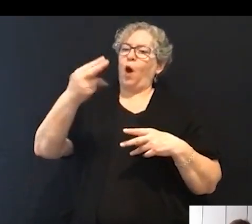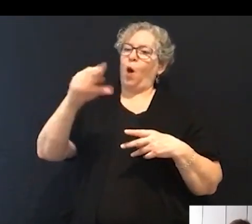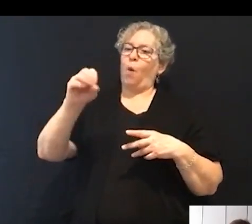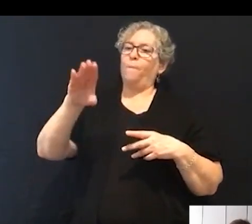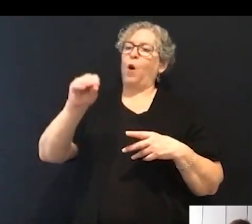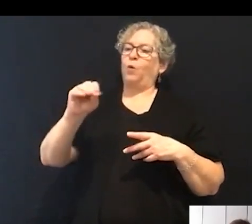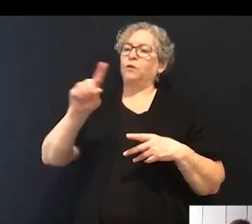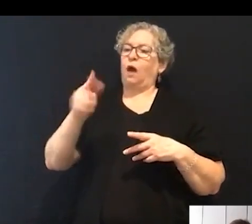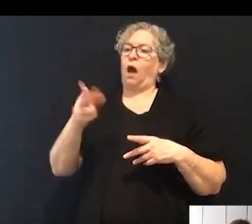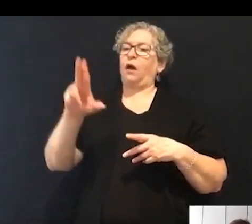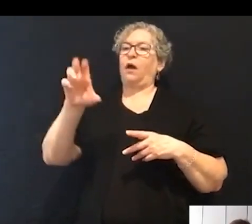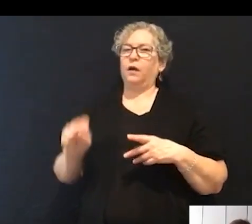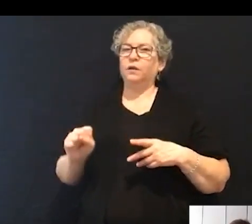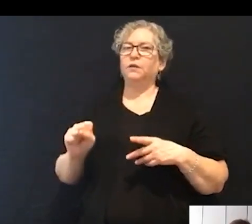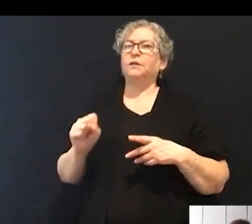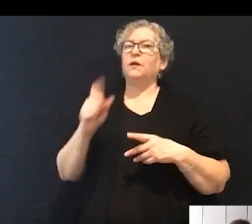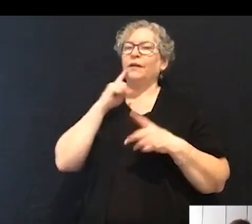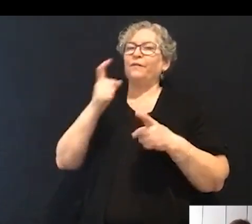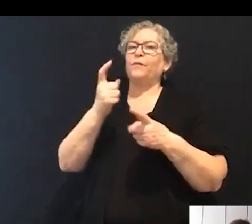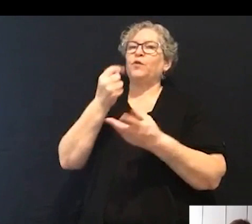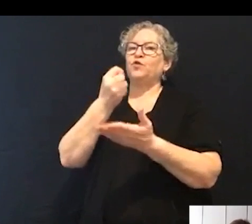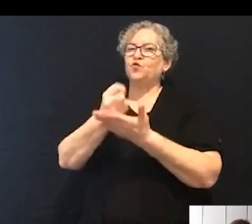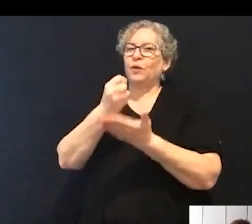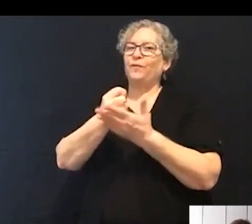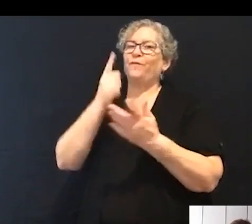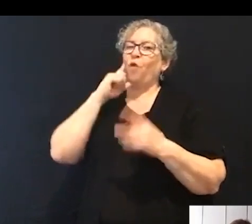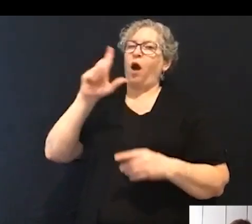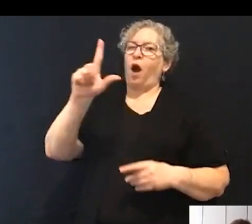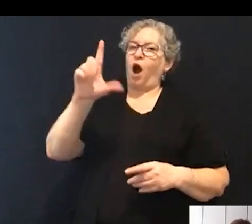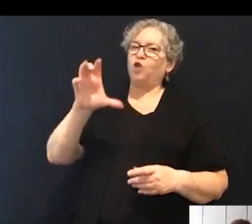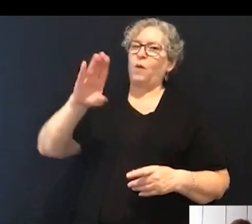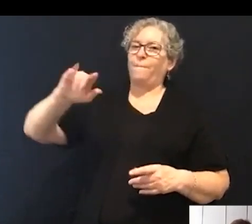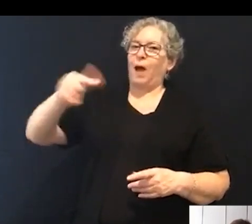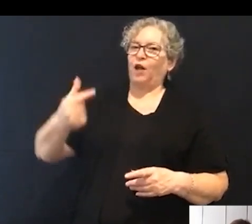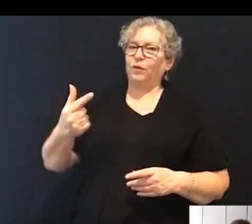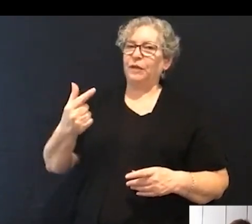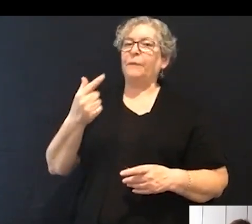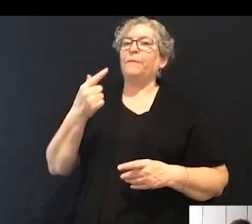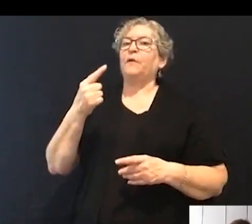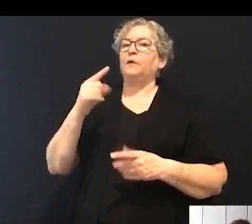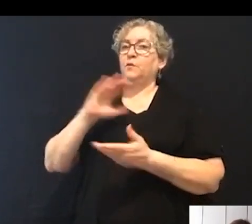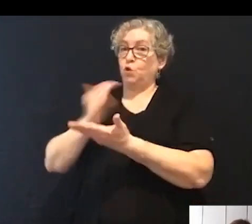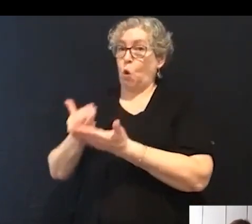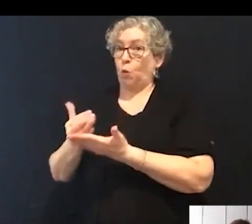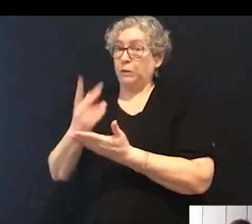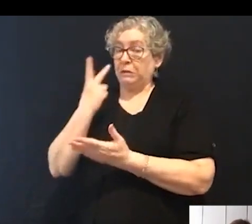Also treat them with the 100 microgram dose and see if there is an even stronger effect.